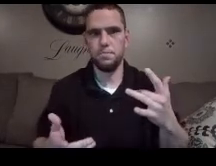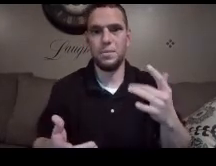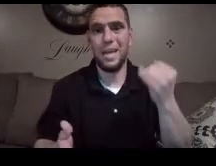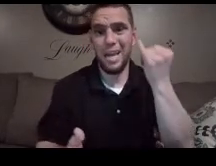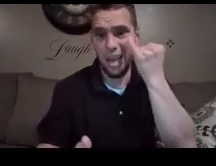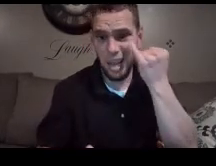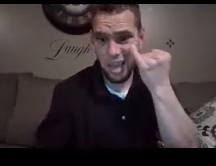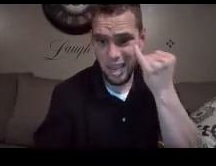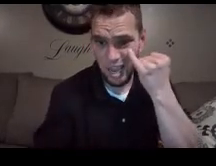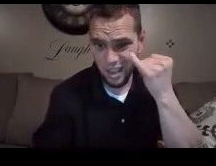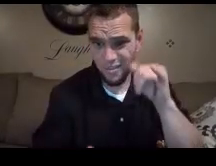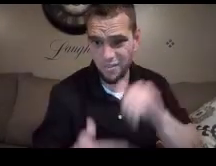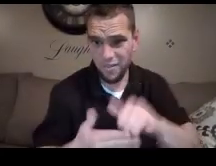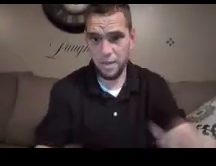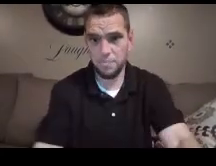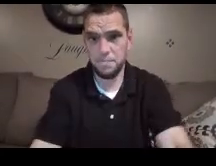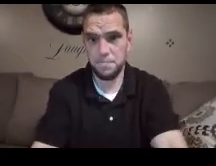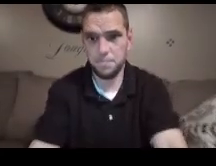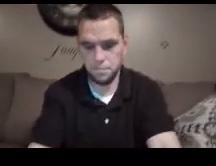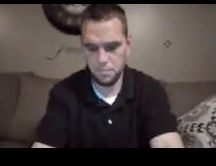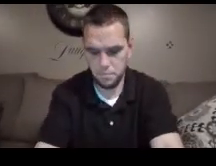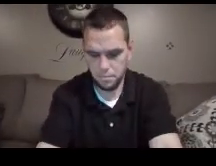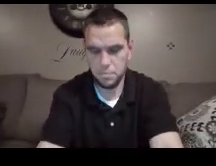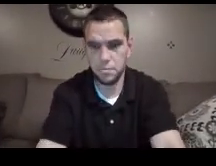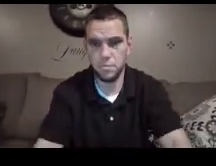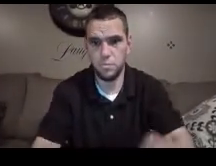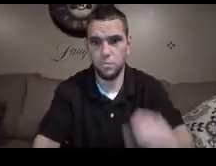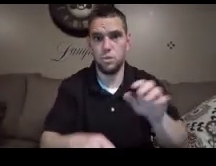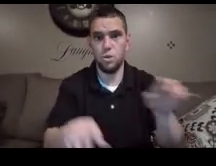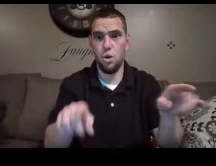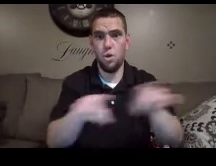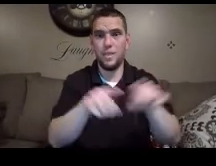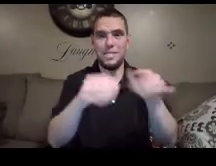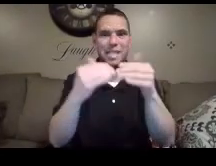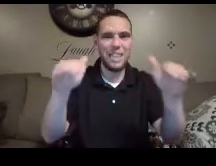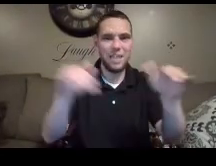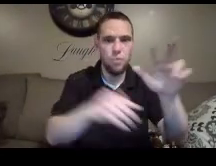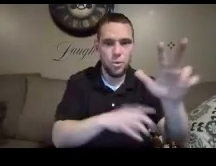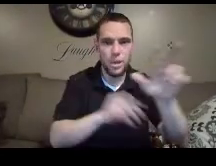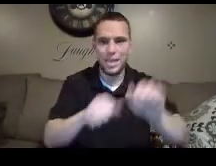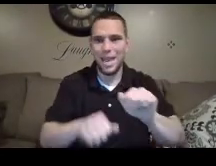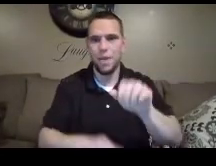level, in this case level 3, I could hold down control and click in the margin next to it.